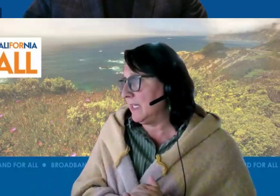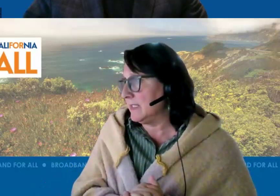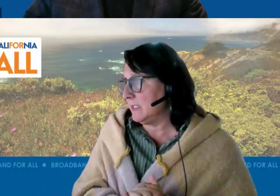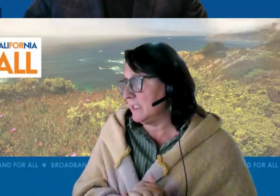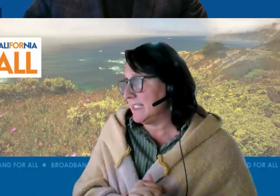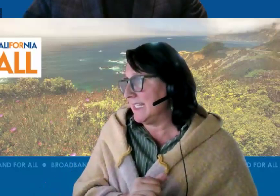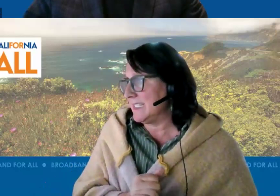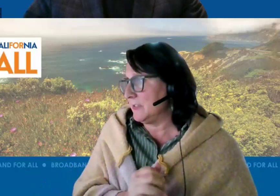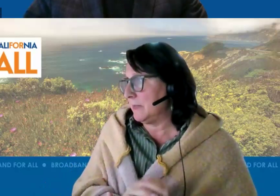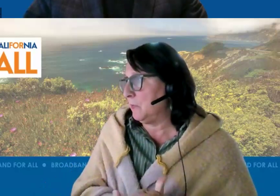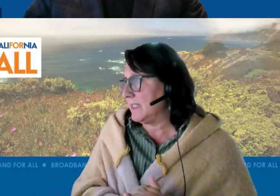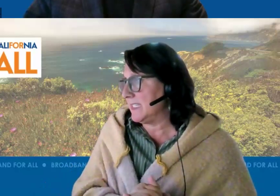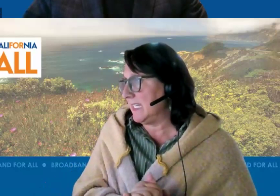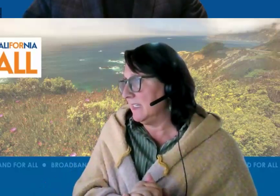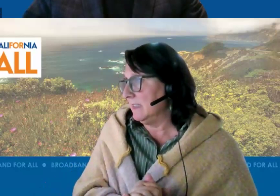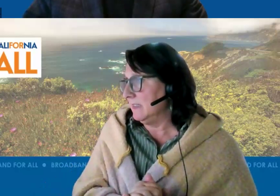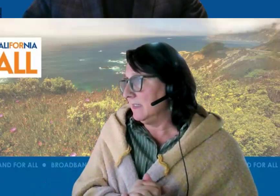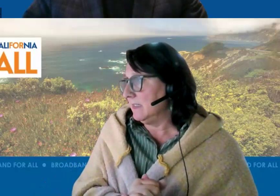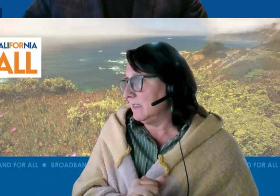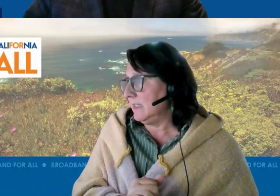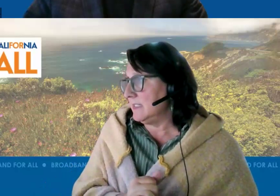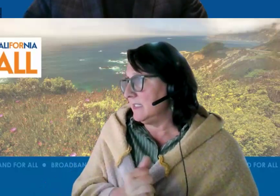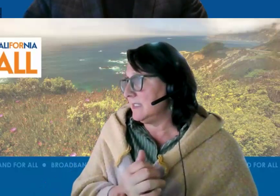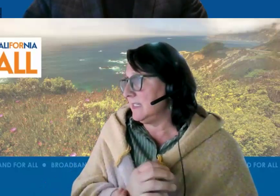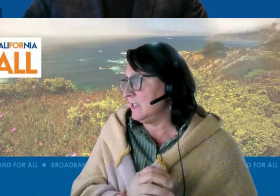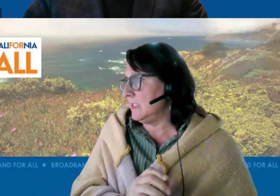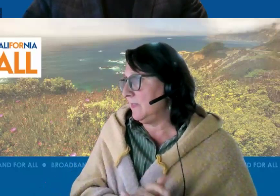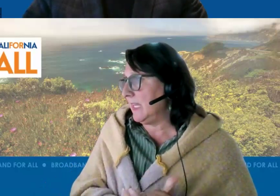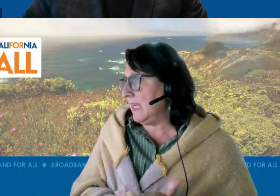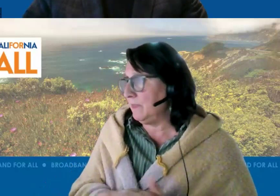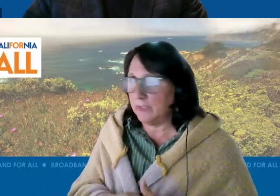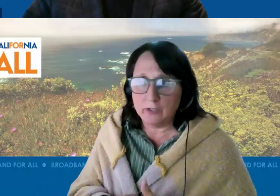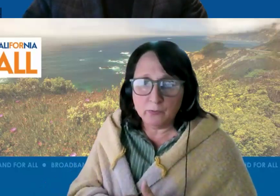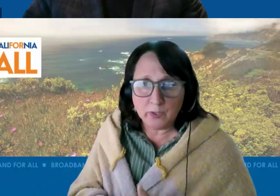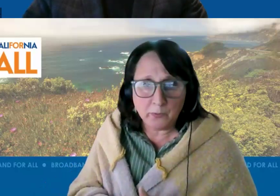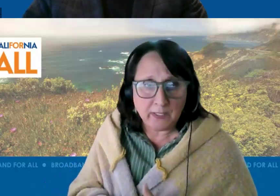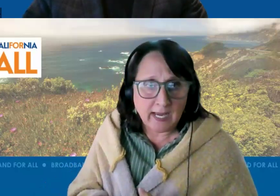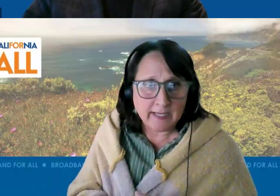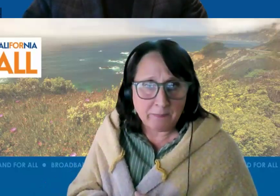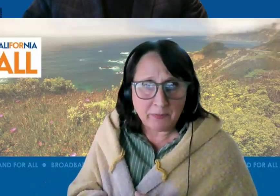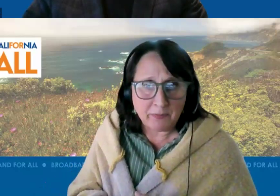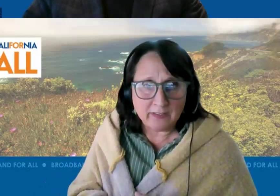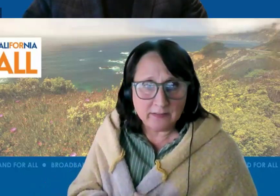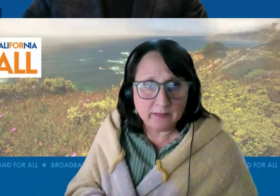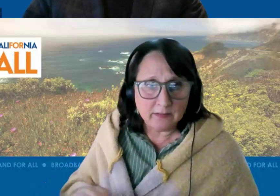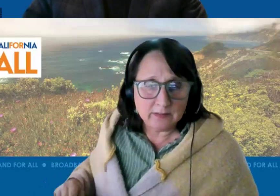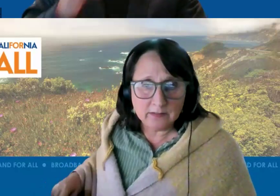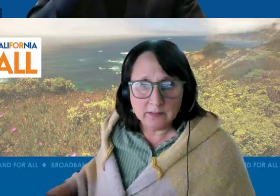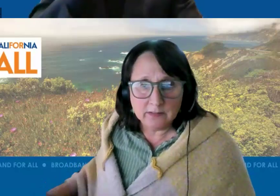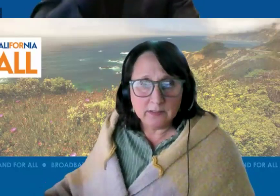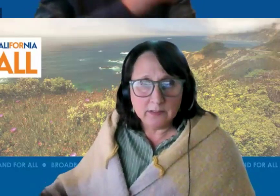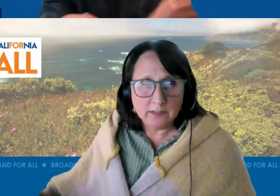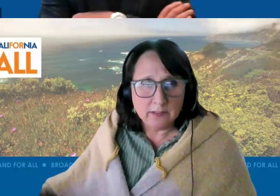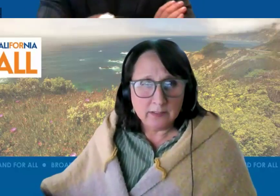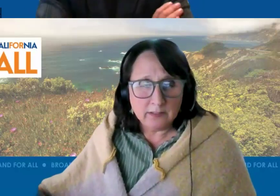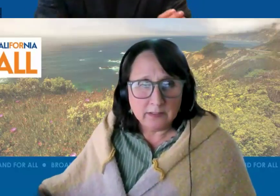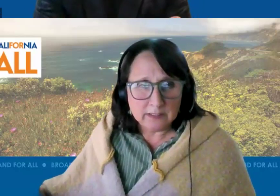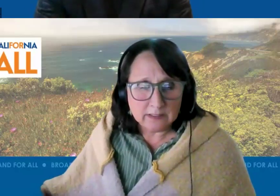county considered a second-tier subgrantee? Is the distinction, if they have their own UEI number?